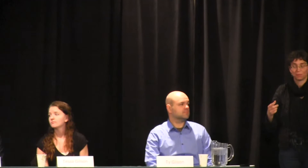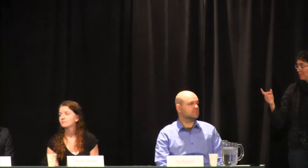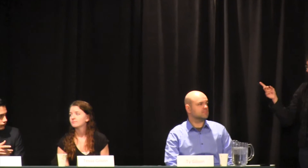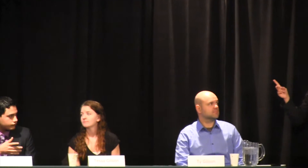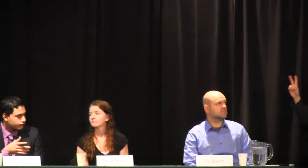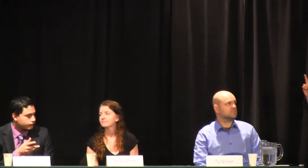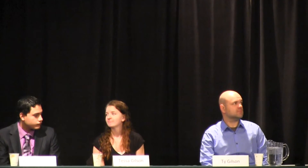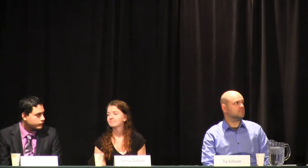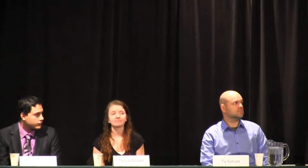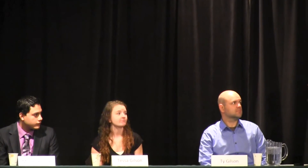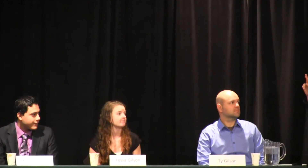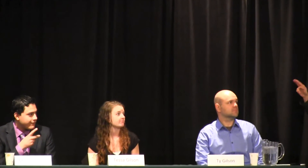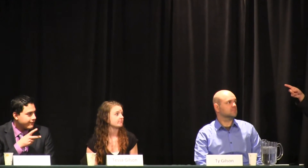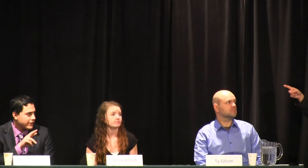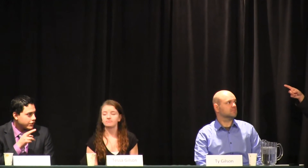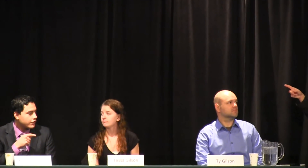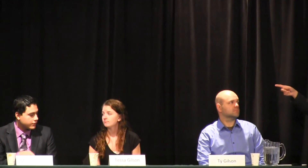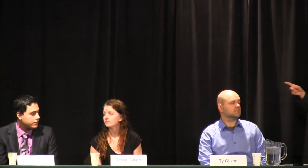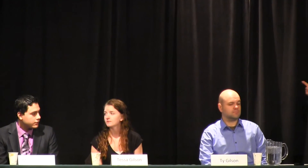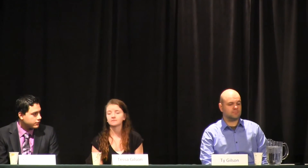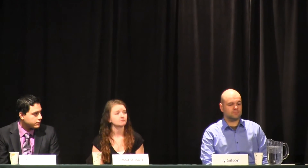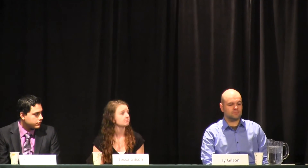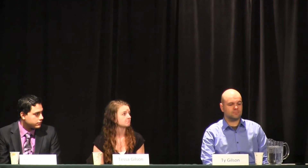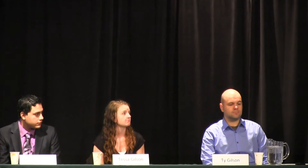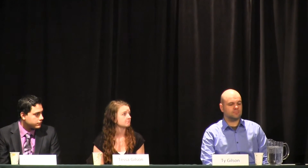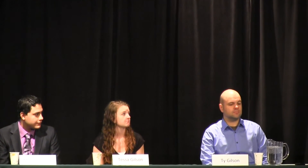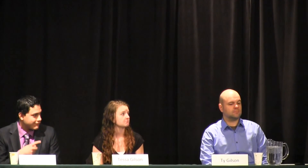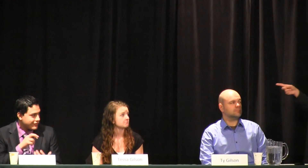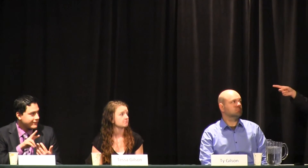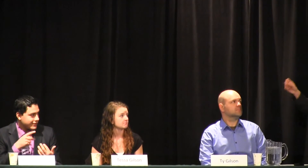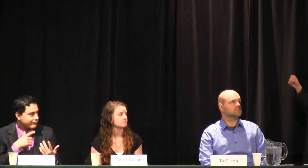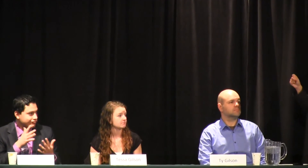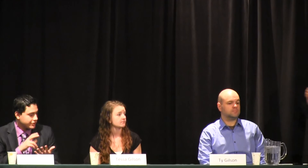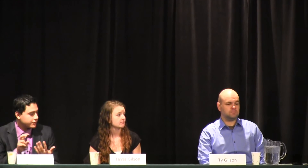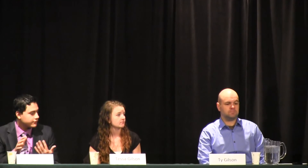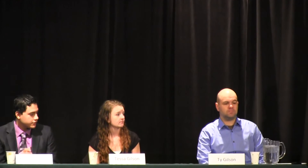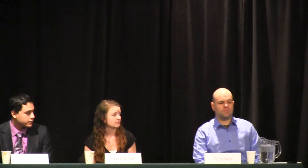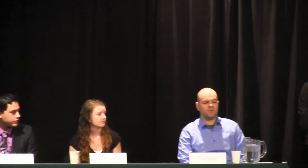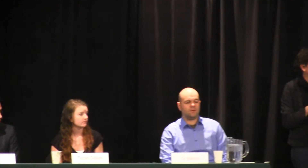Yeah, high school for me too. Elise: Was it at Vector?